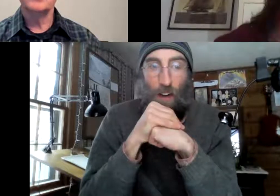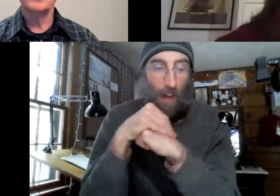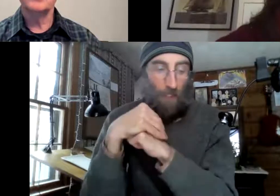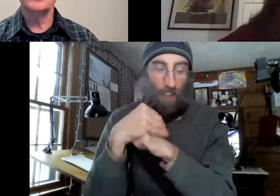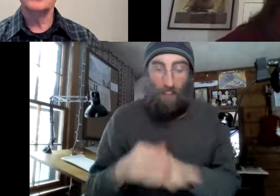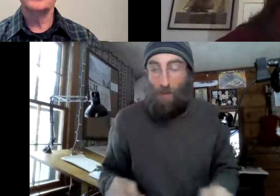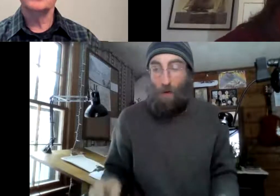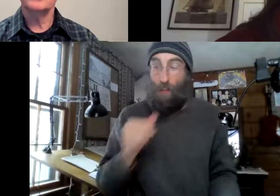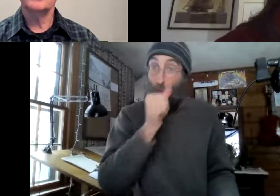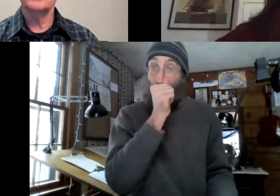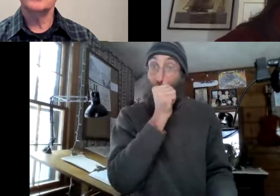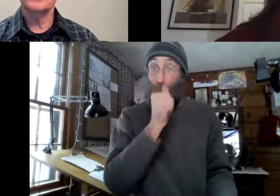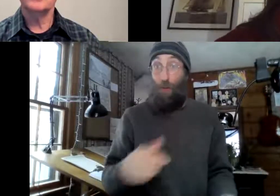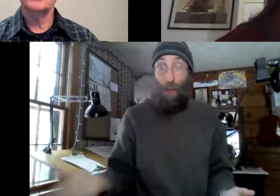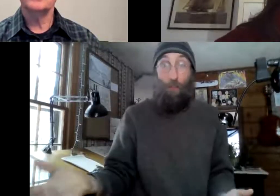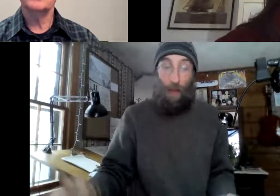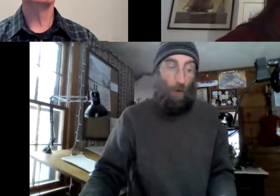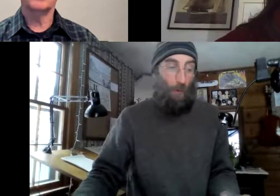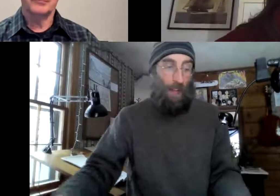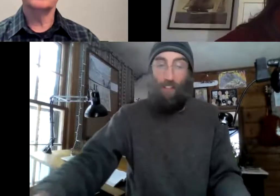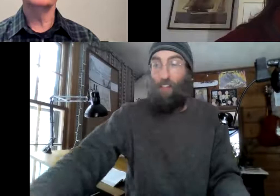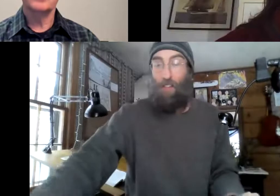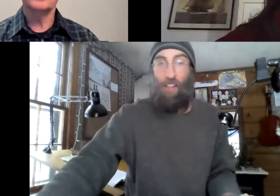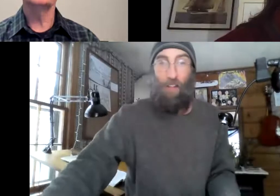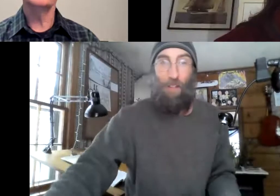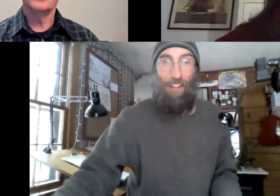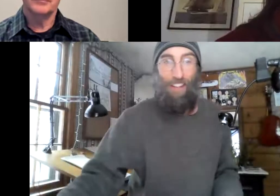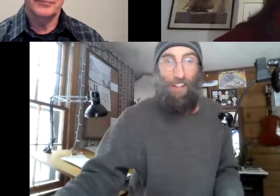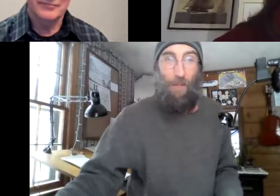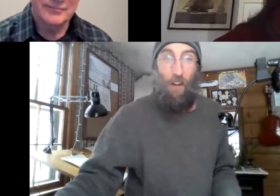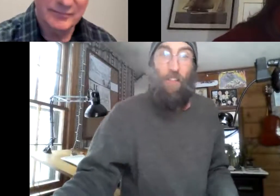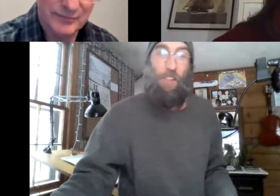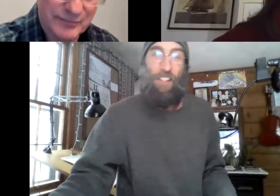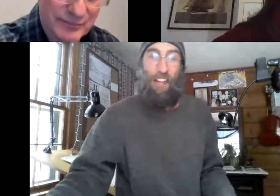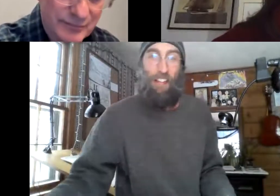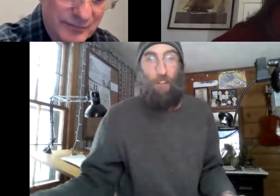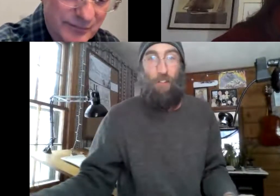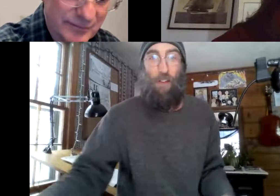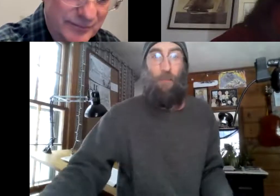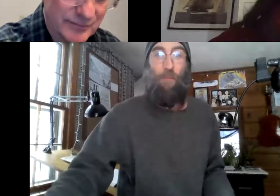share, I have a little demo I think we can all do, if you have paper and pencil, because I'm a-- you know-- I'm a cartoonist, and I love cartooning with